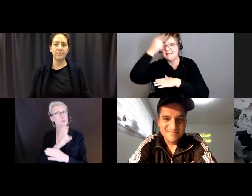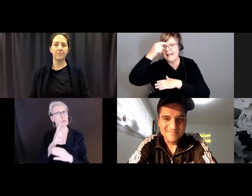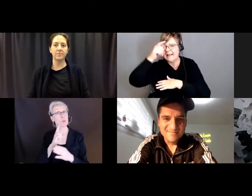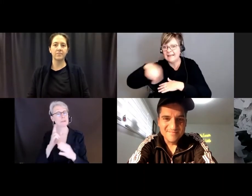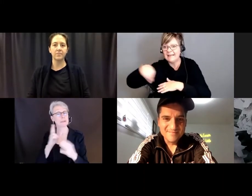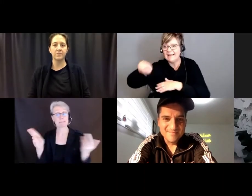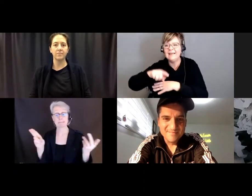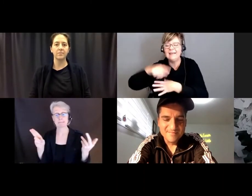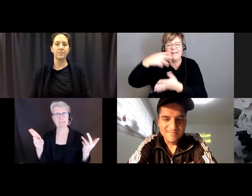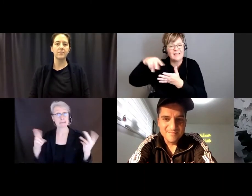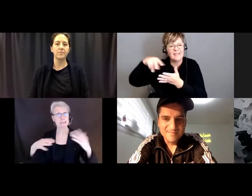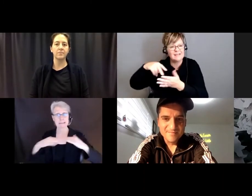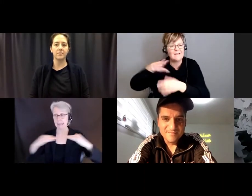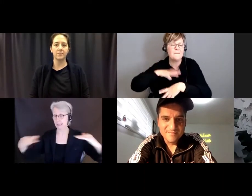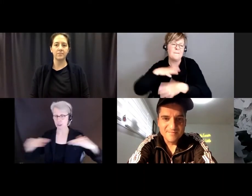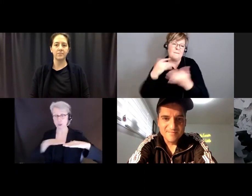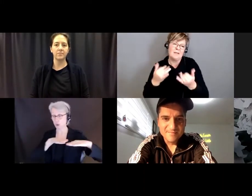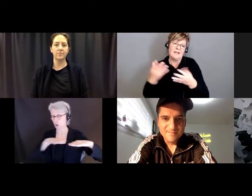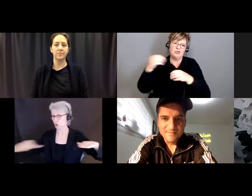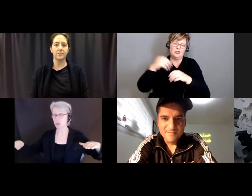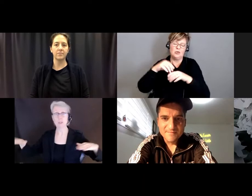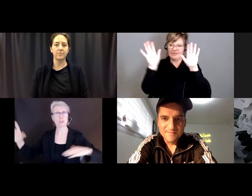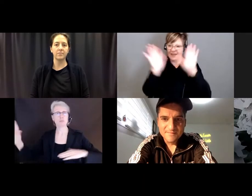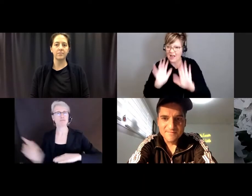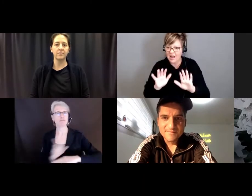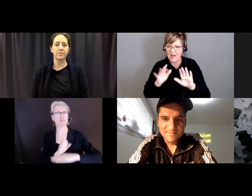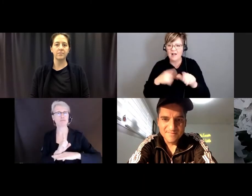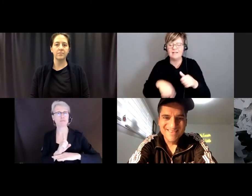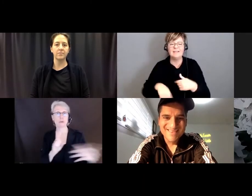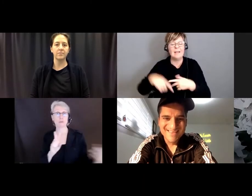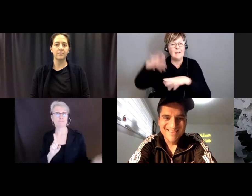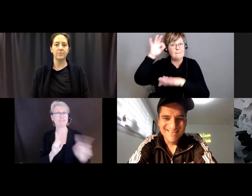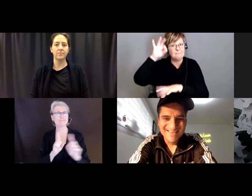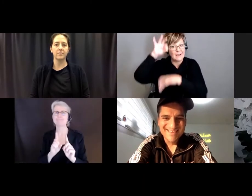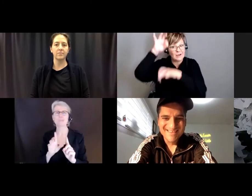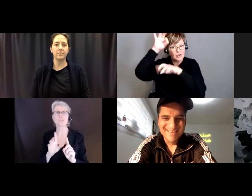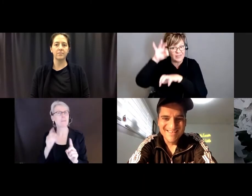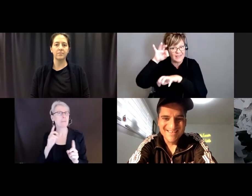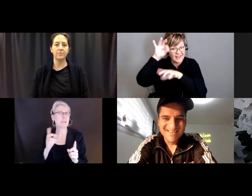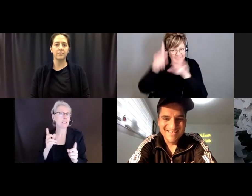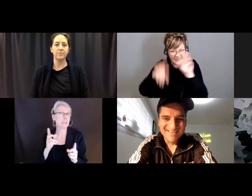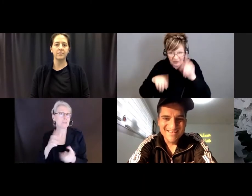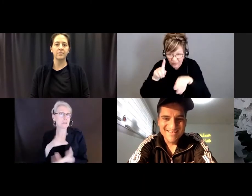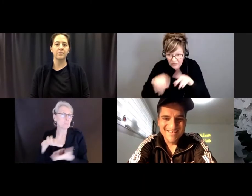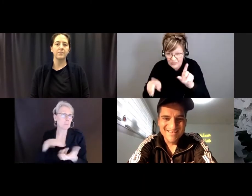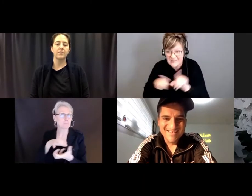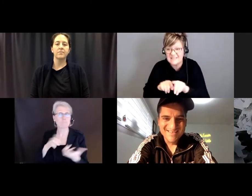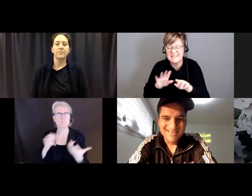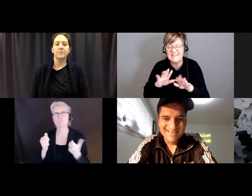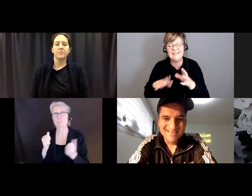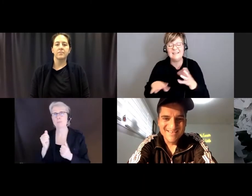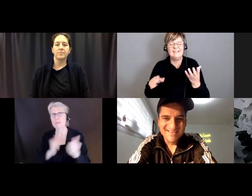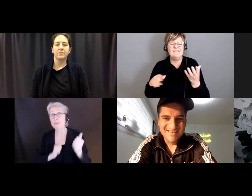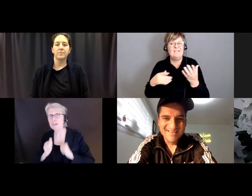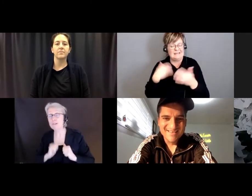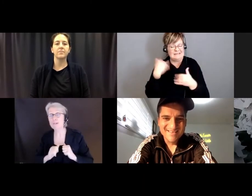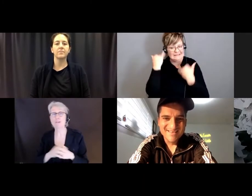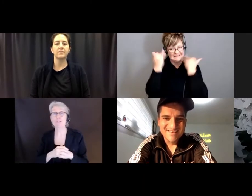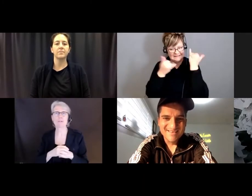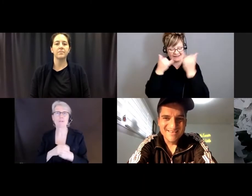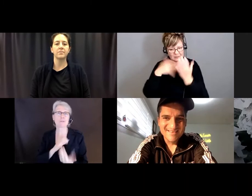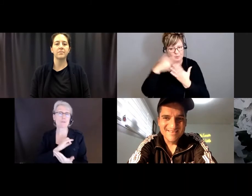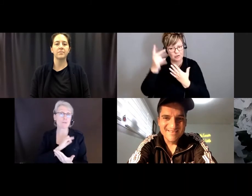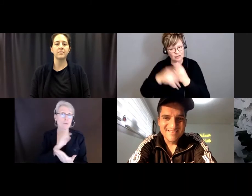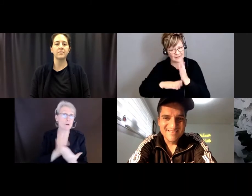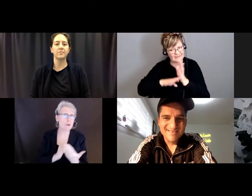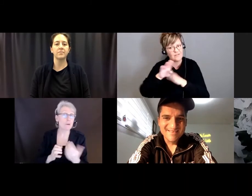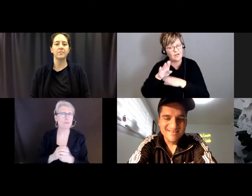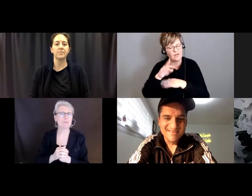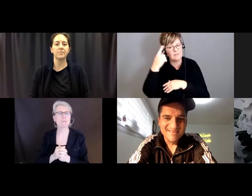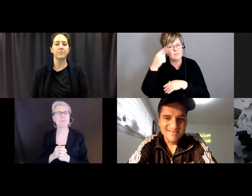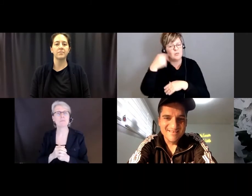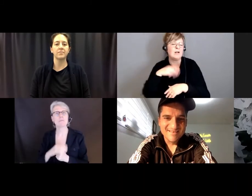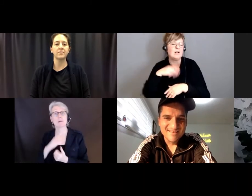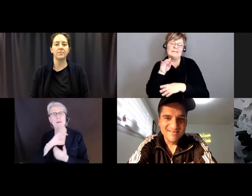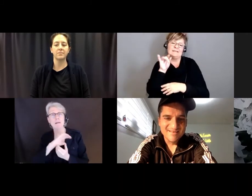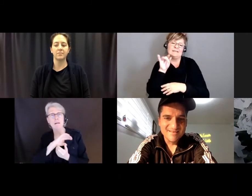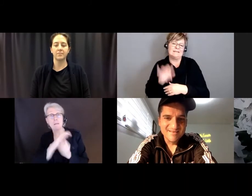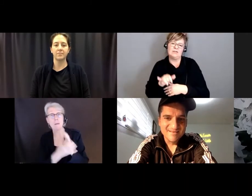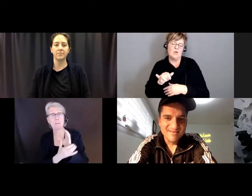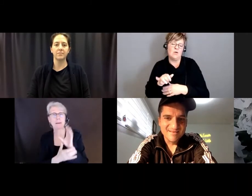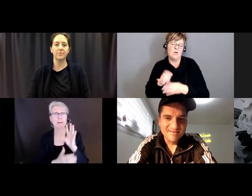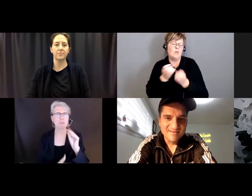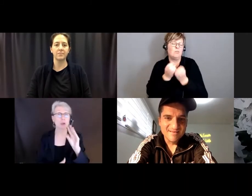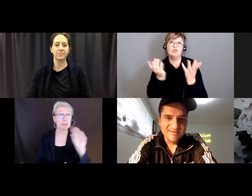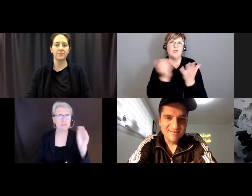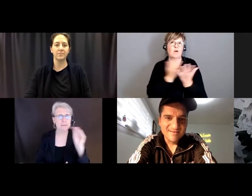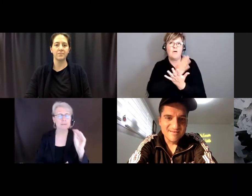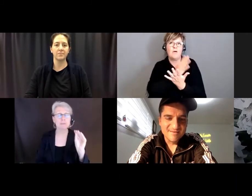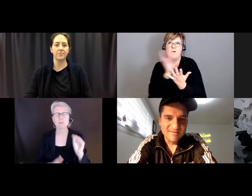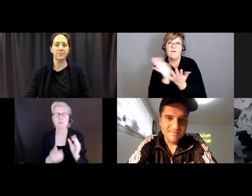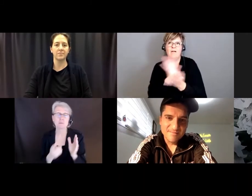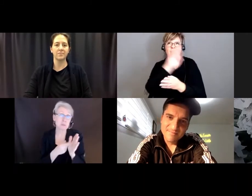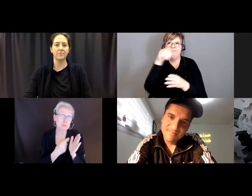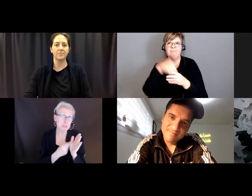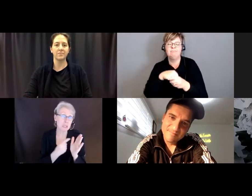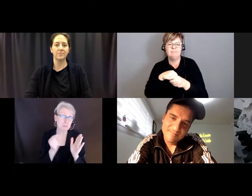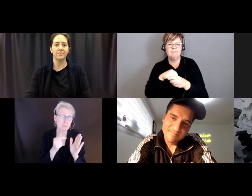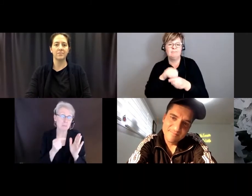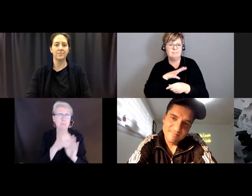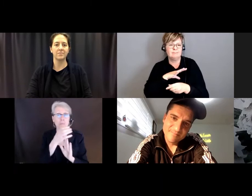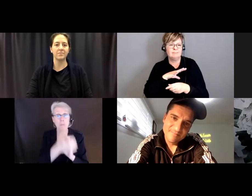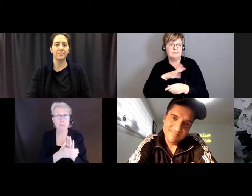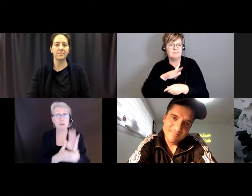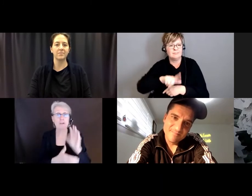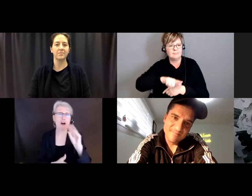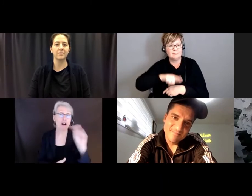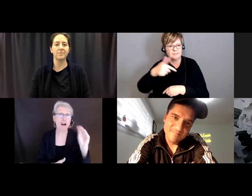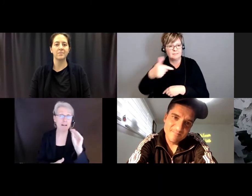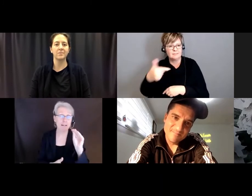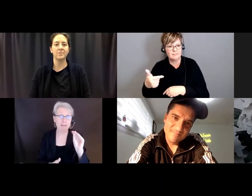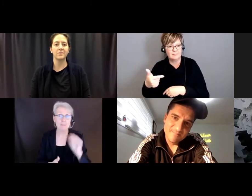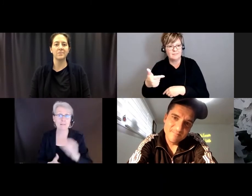MIGHT BE A COMBINATION OF THEATRE, ART, SOME PUPPETEERING WORK SOMETIMES AS WELL. SO WHAT